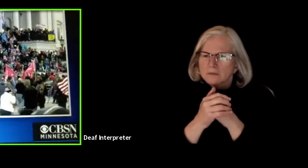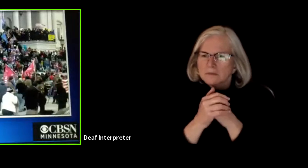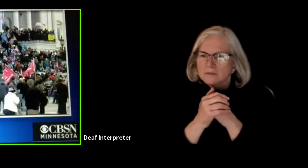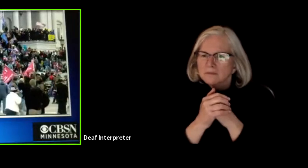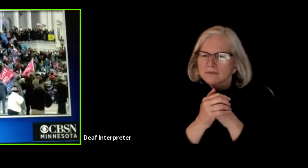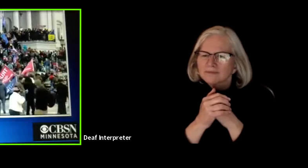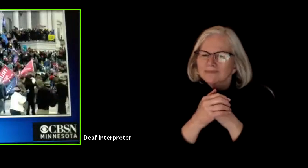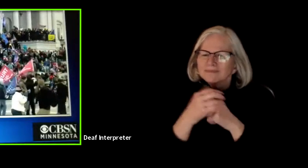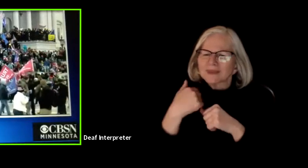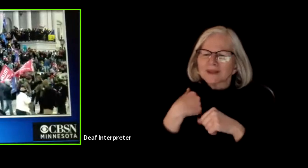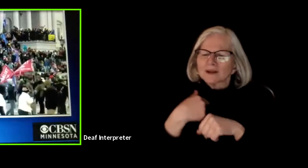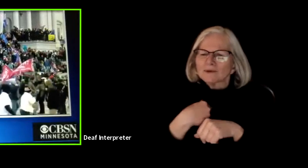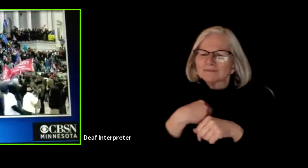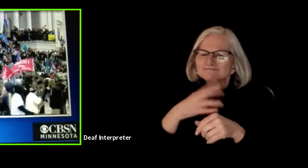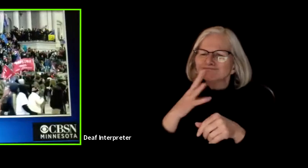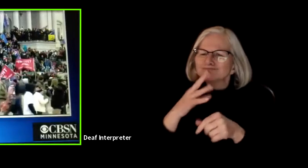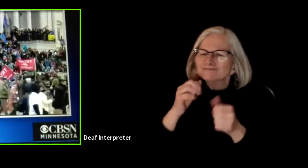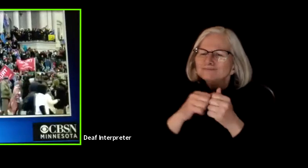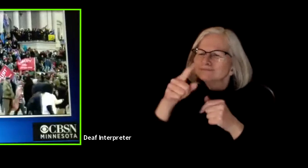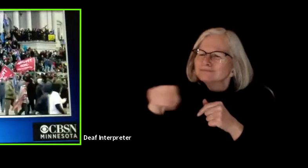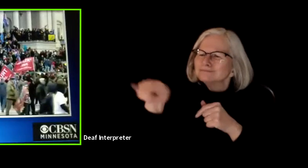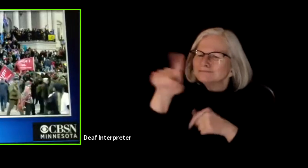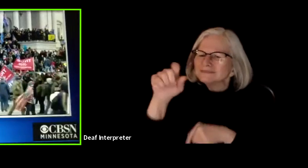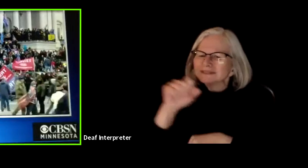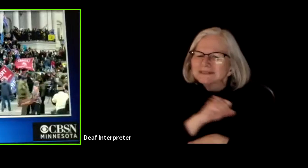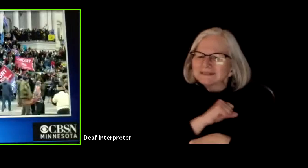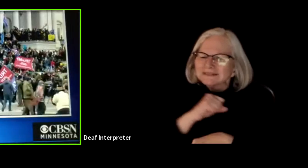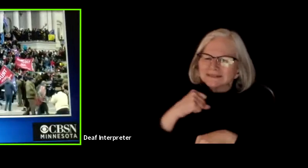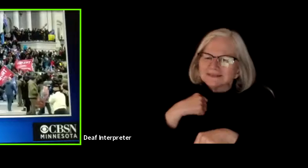OF US ARE IN ABSOLUTE ALIGNMENT THAT THE SACREDNESS